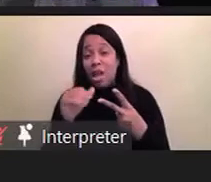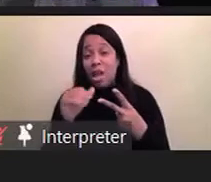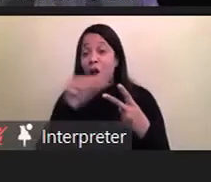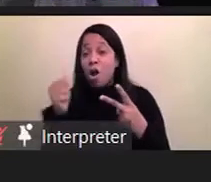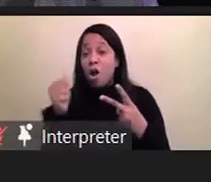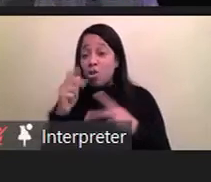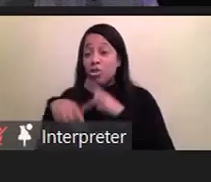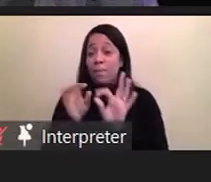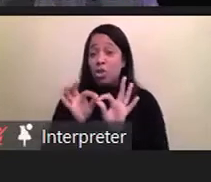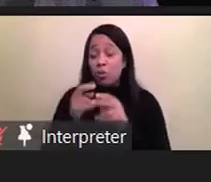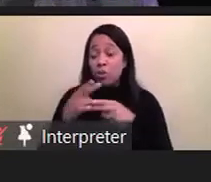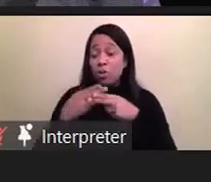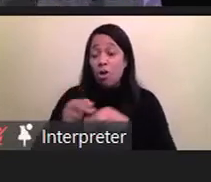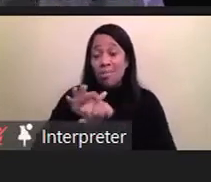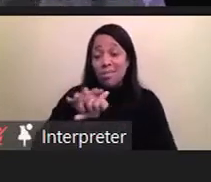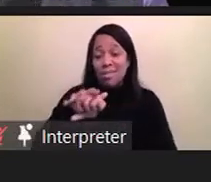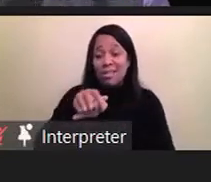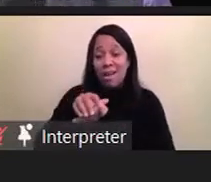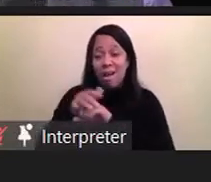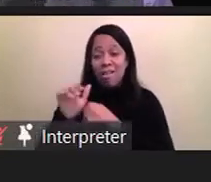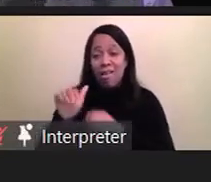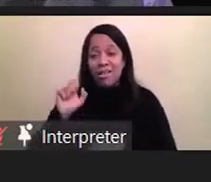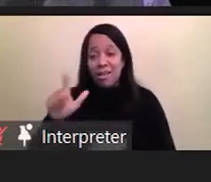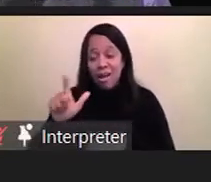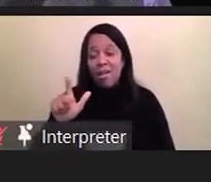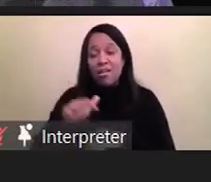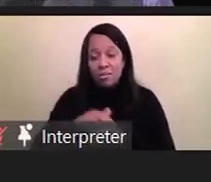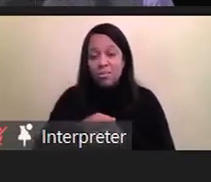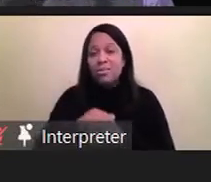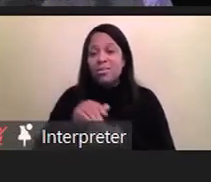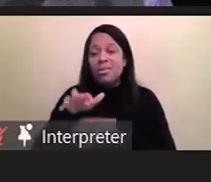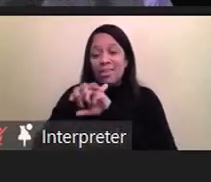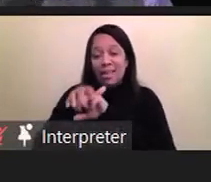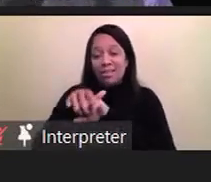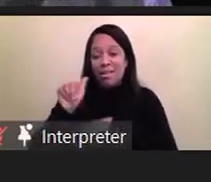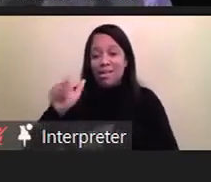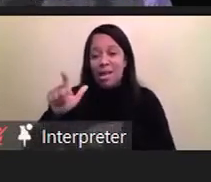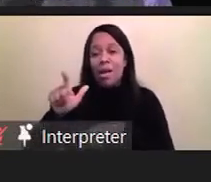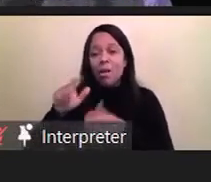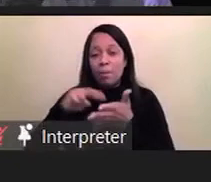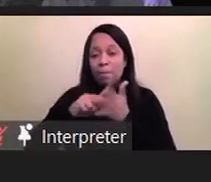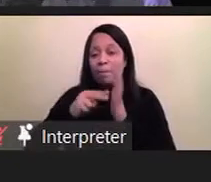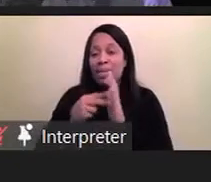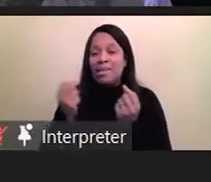tactile ASL or tactile signing. Tactile signing refers to signing using touch.